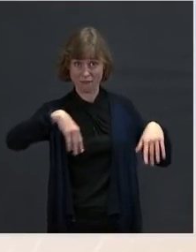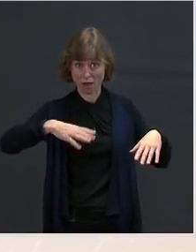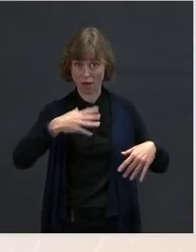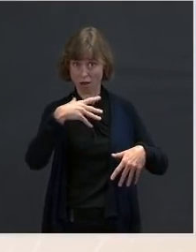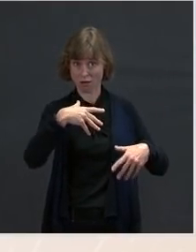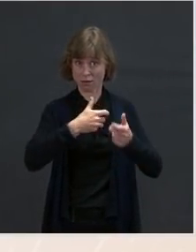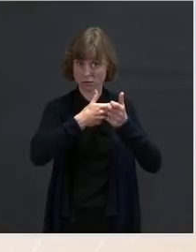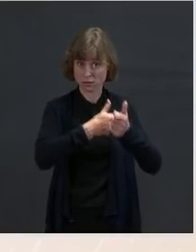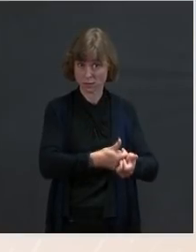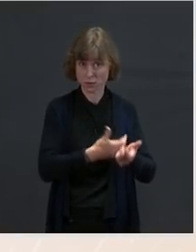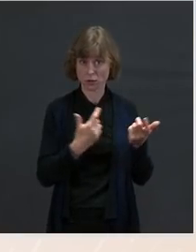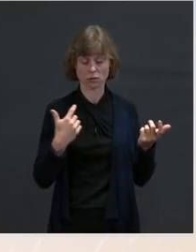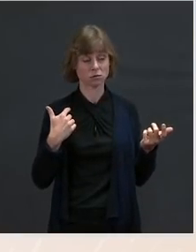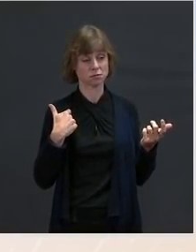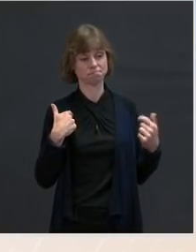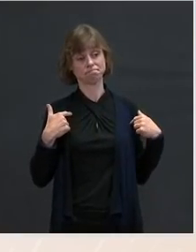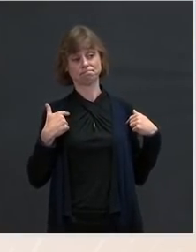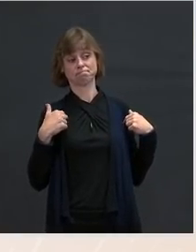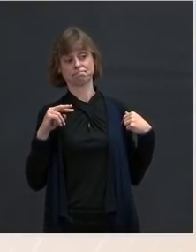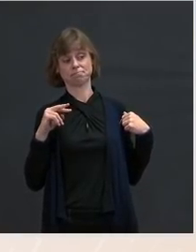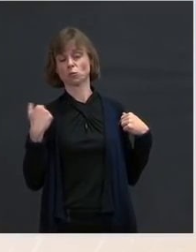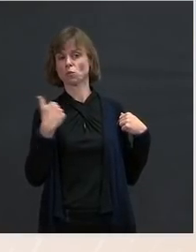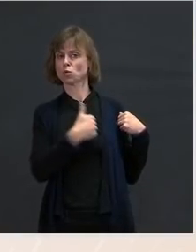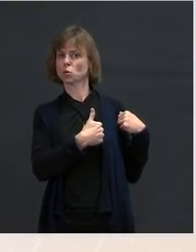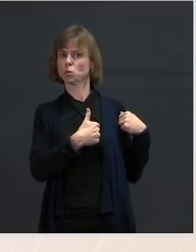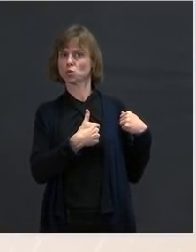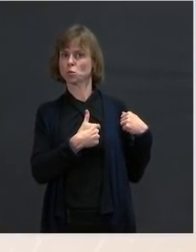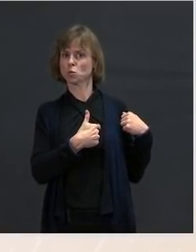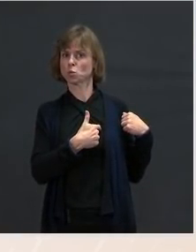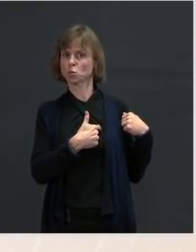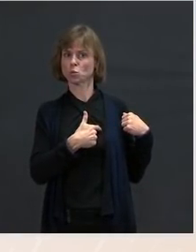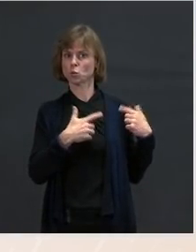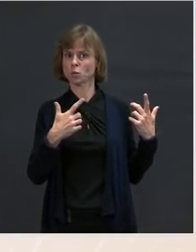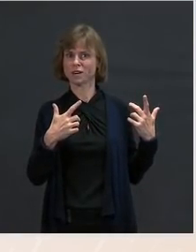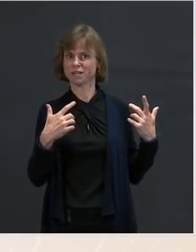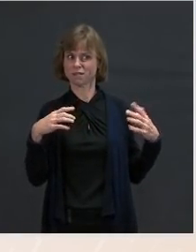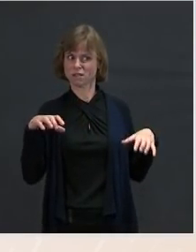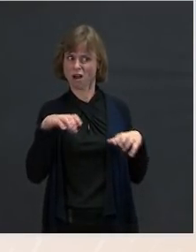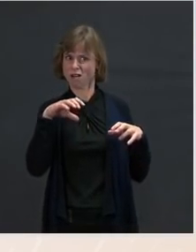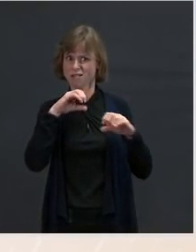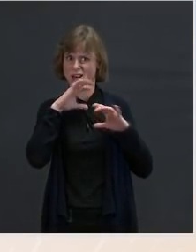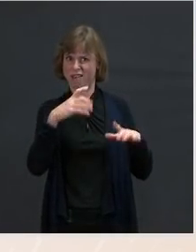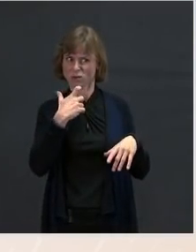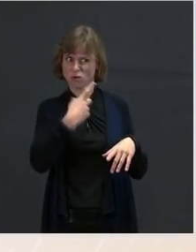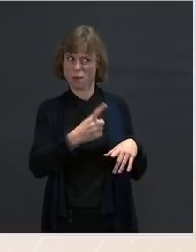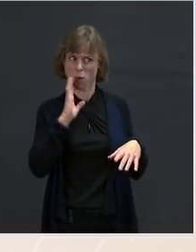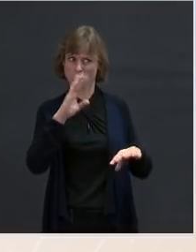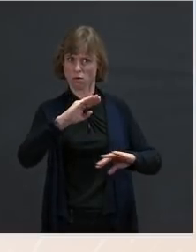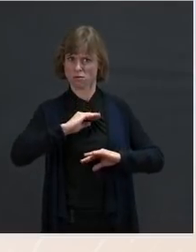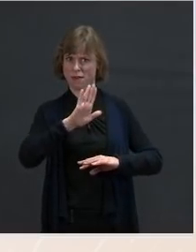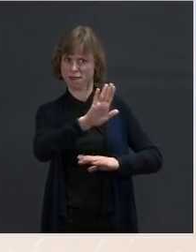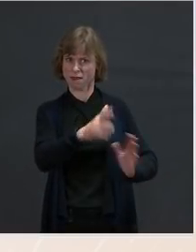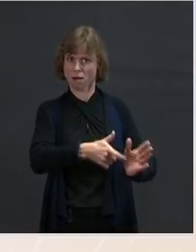and we have not taken any steps or -- and made any indication that we are going to meet the demands that they are putting forward either.